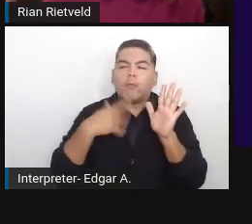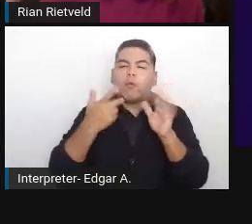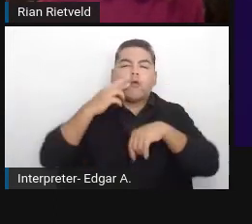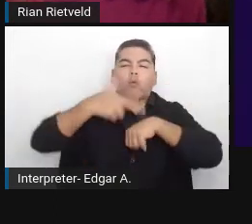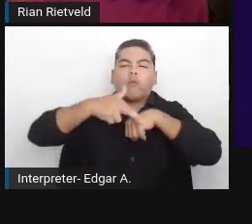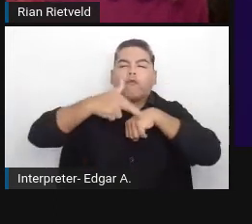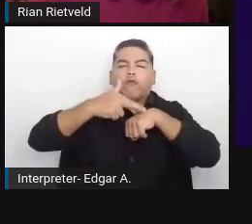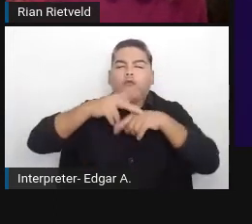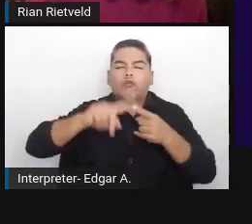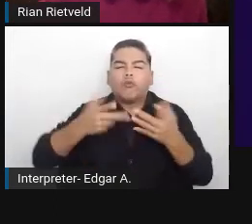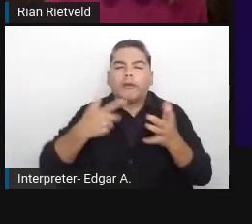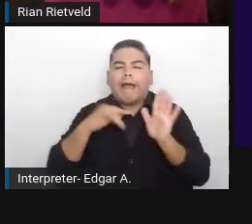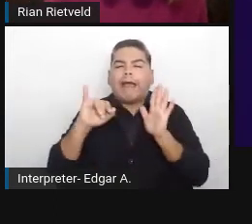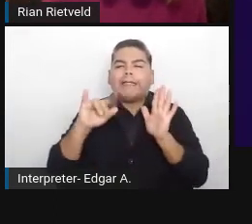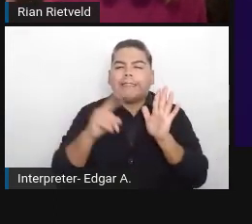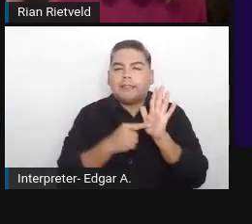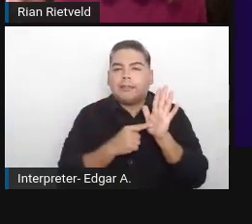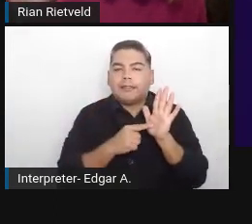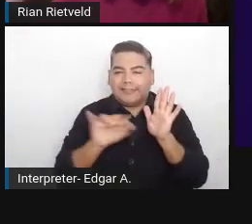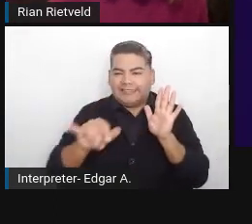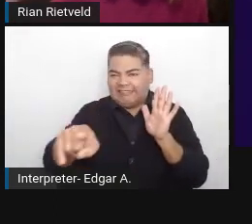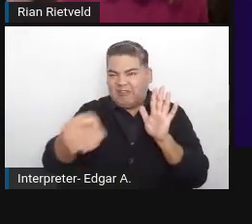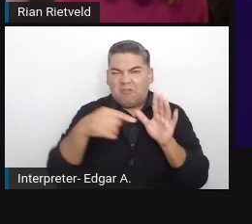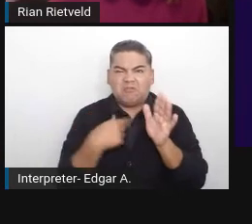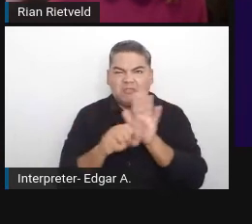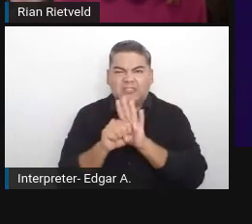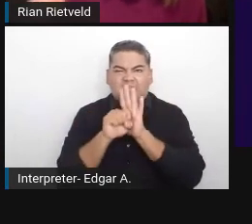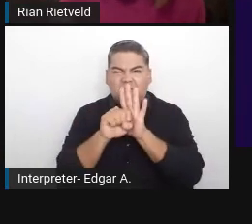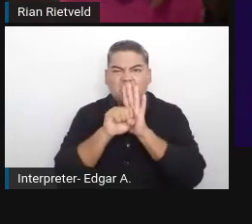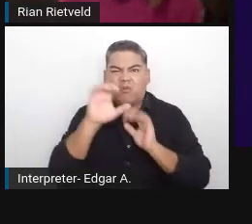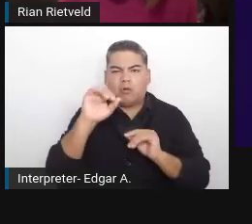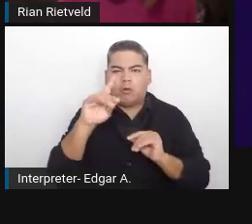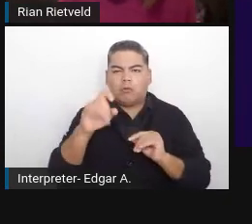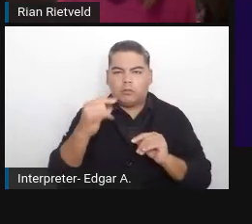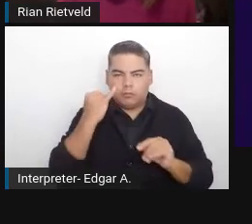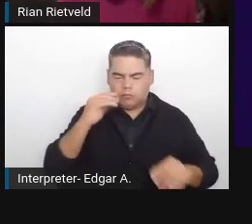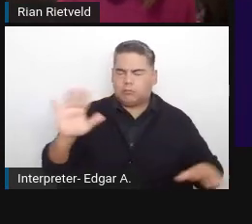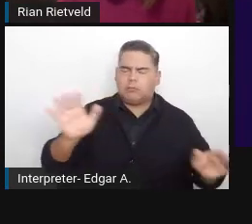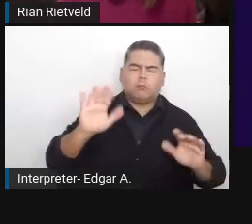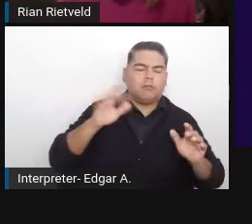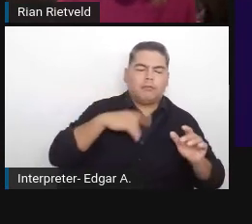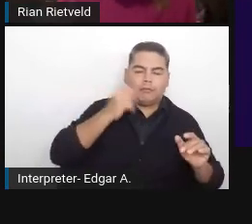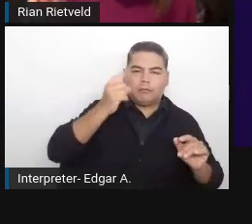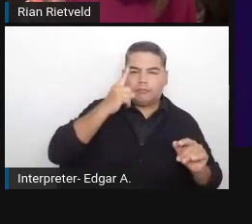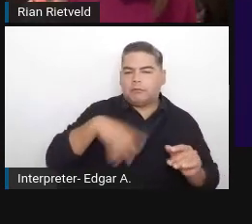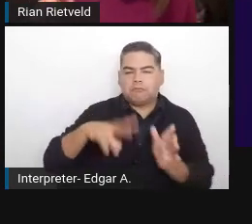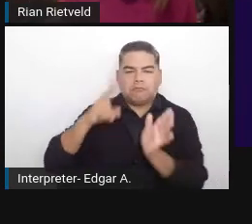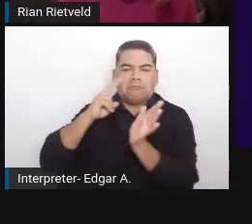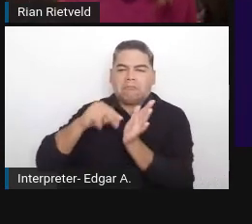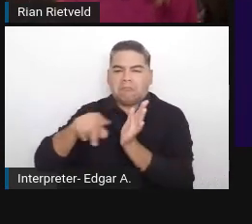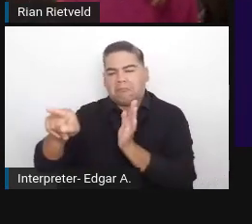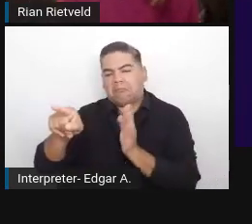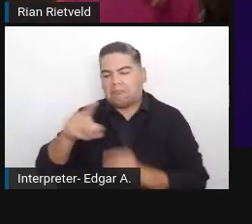This is all in example code, so you can look it up later.